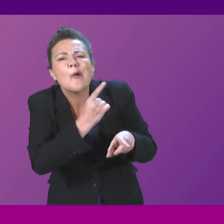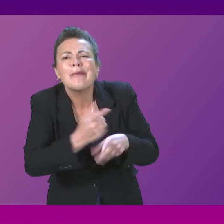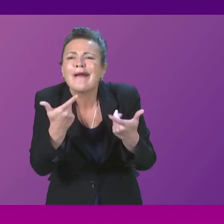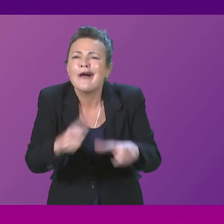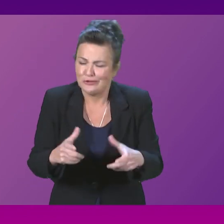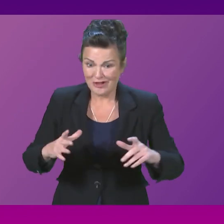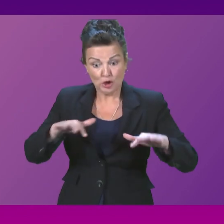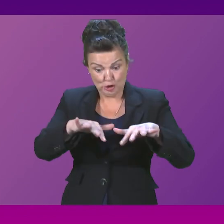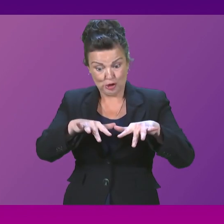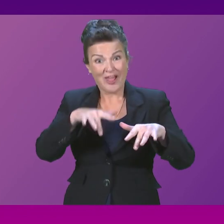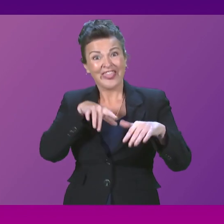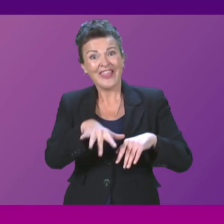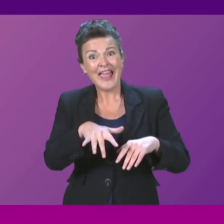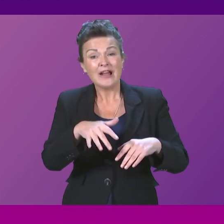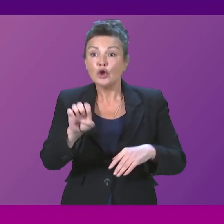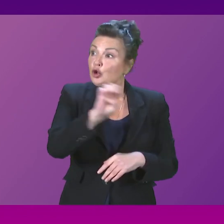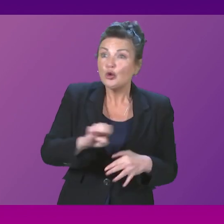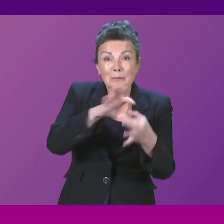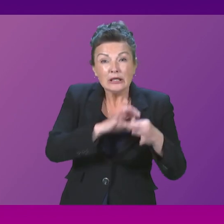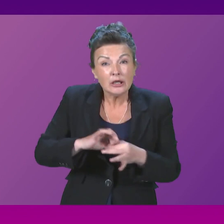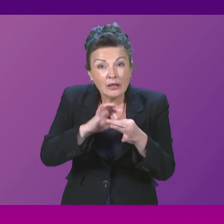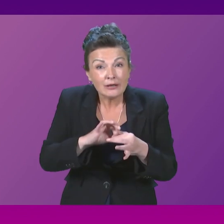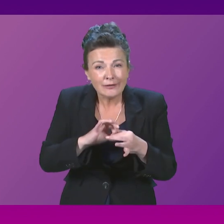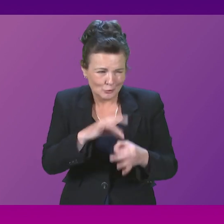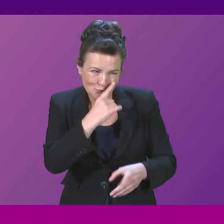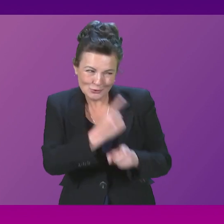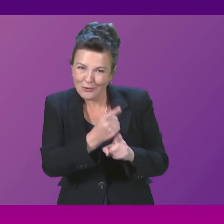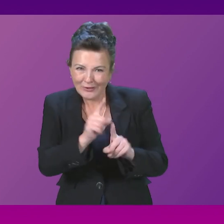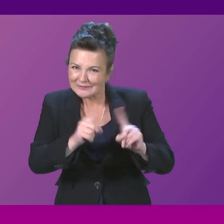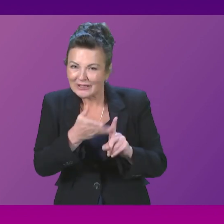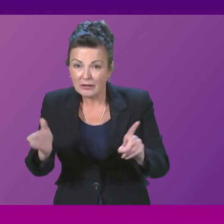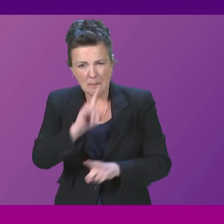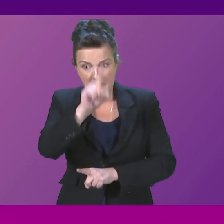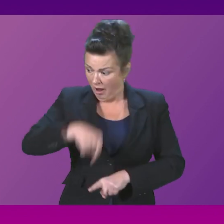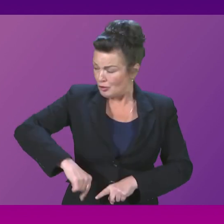When we need the focus to be on funding our front line here, in Scotland, the Scottish